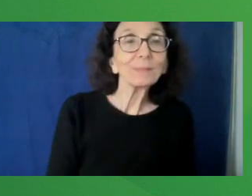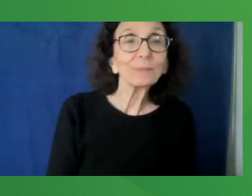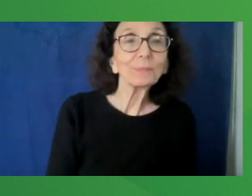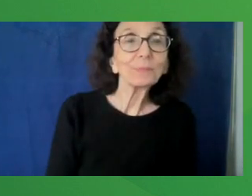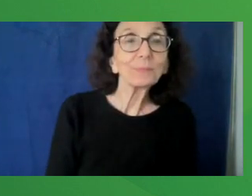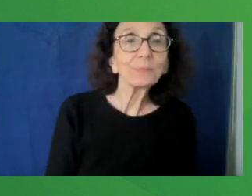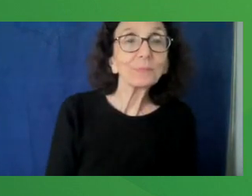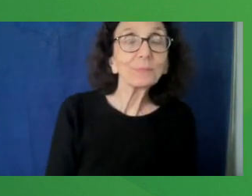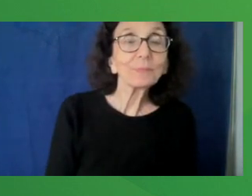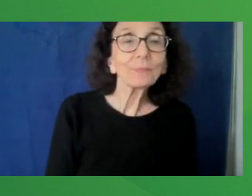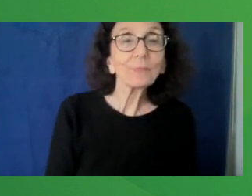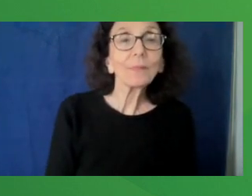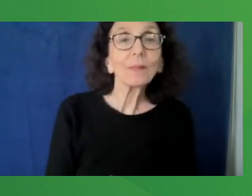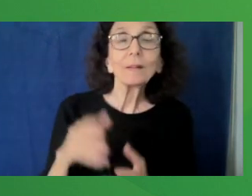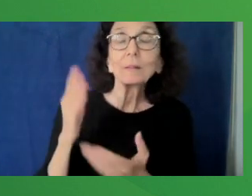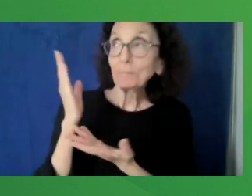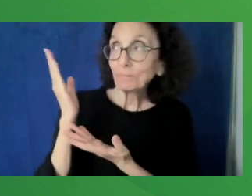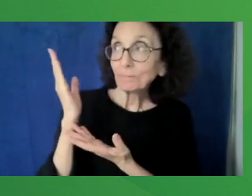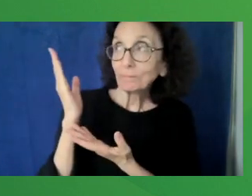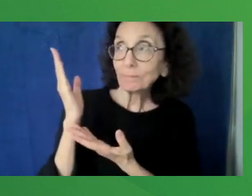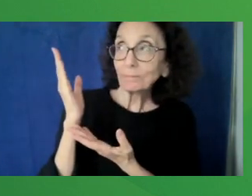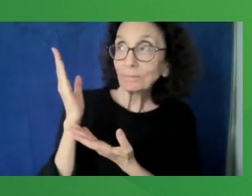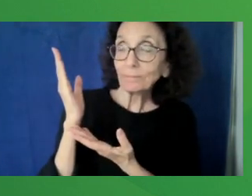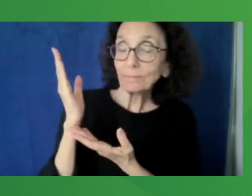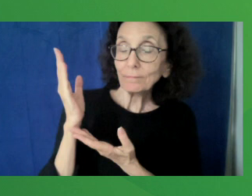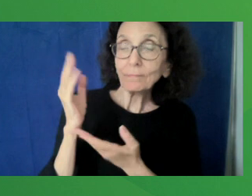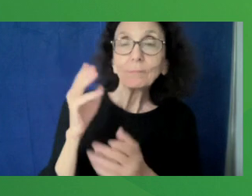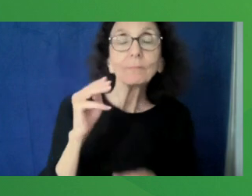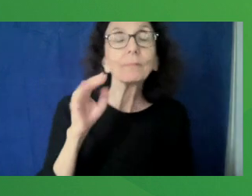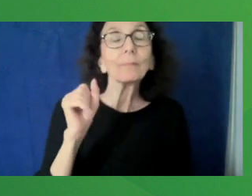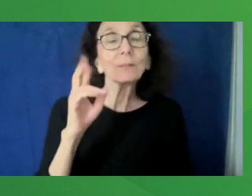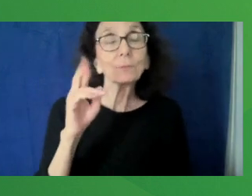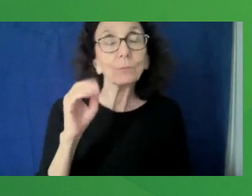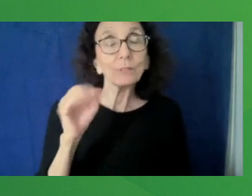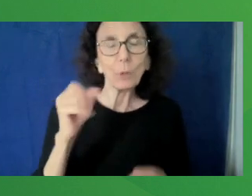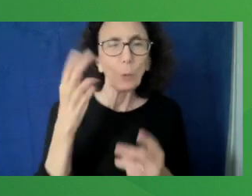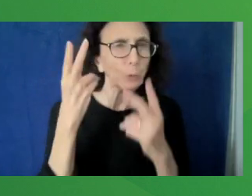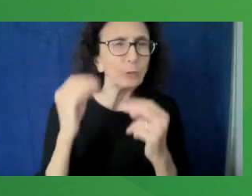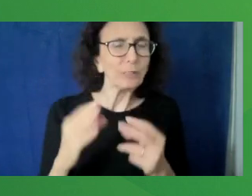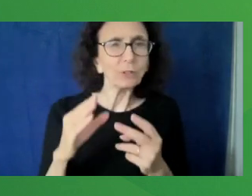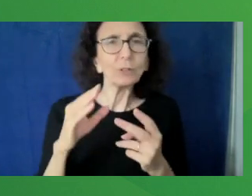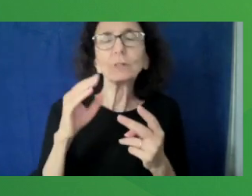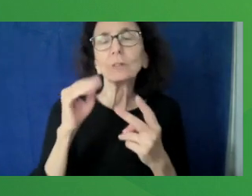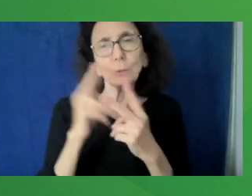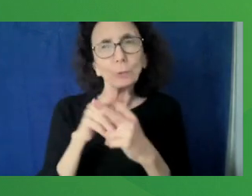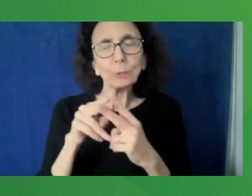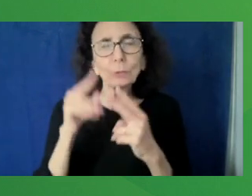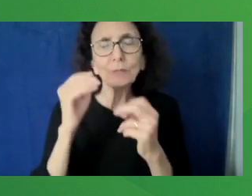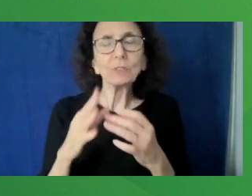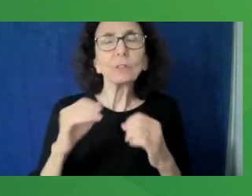As we said, Ms. Briscoe and Mr. Drabo were implementing the environmental justice guide,